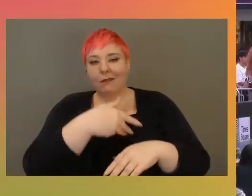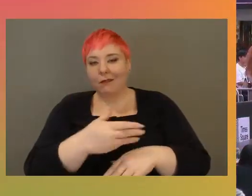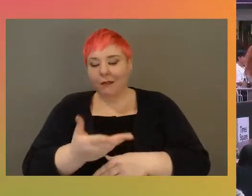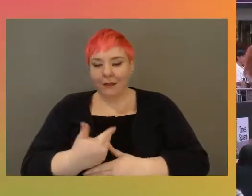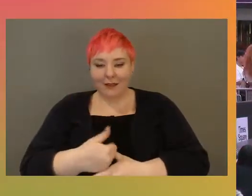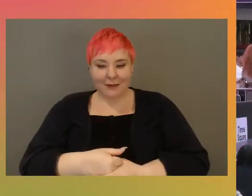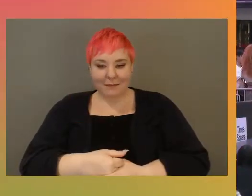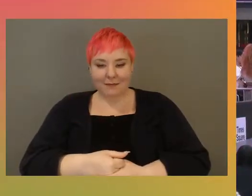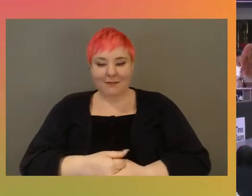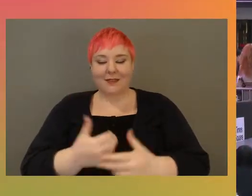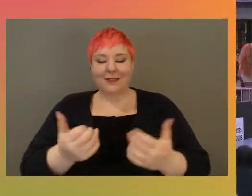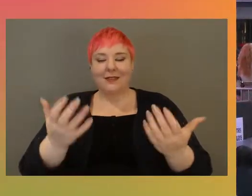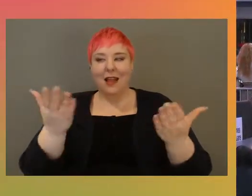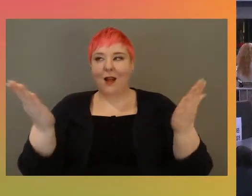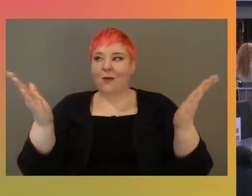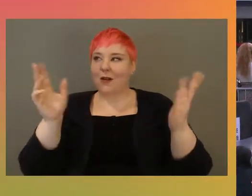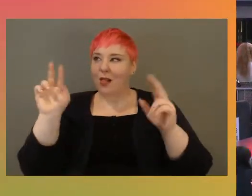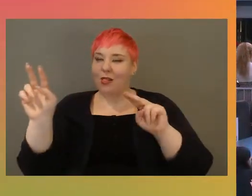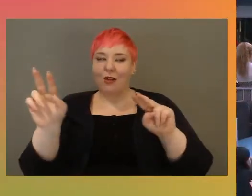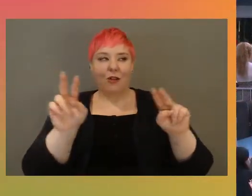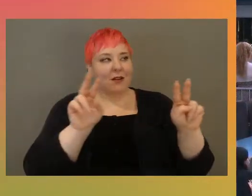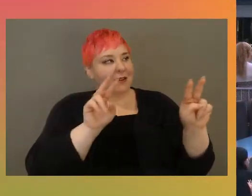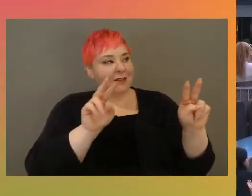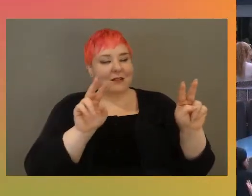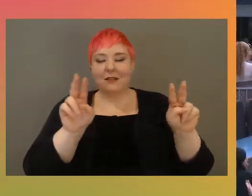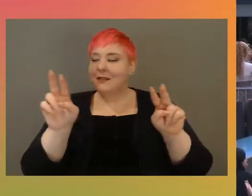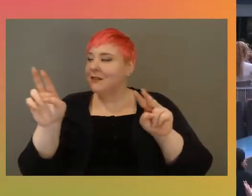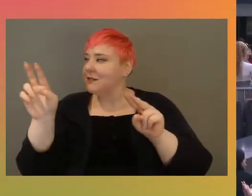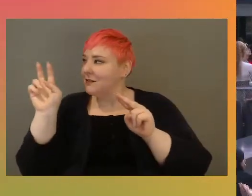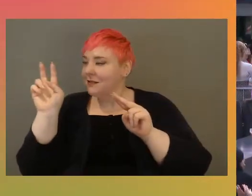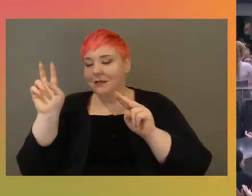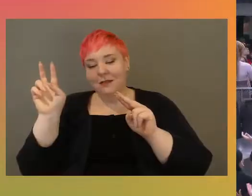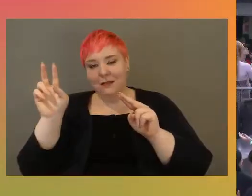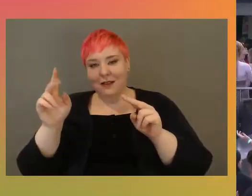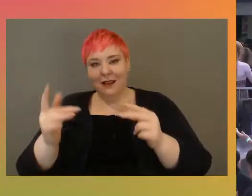PLACE, EVEN THOUGH SOME OF US